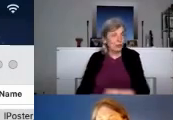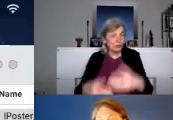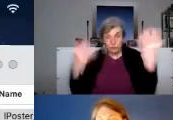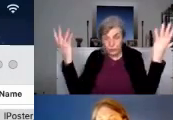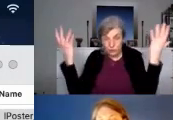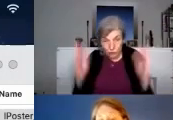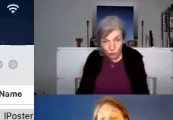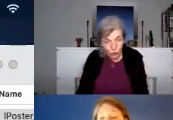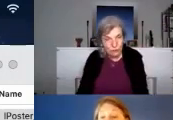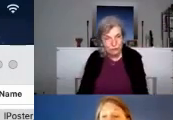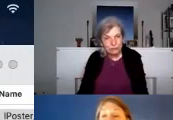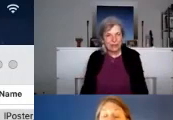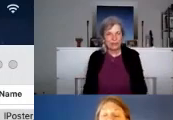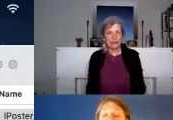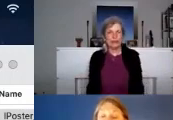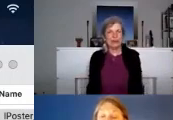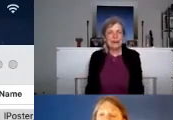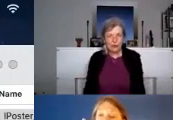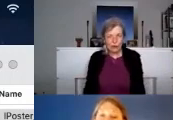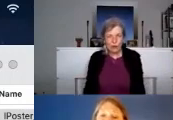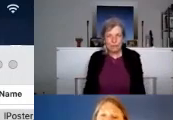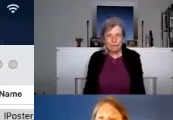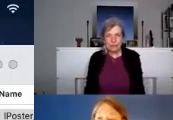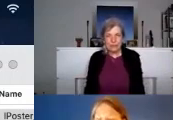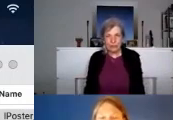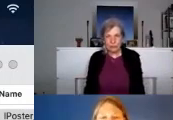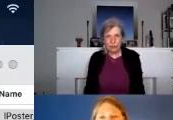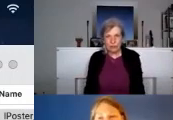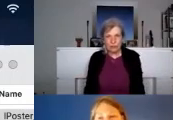just want to show one picture or one video clip